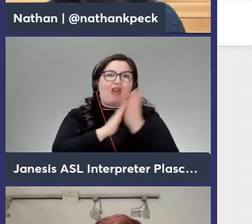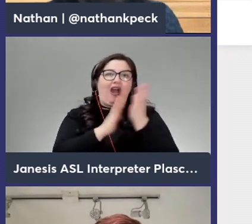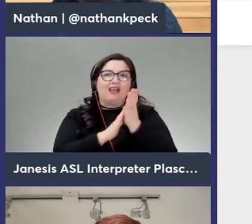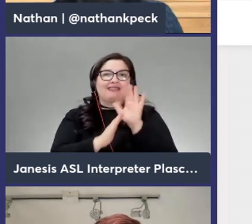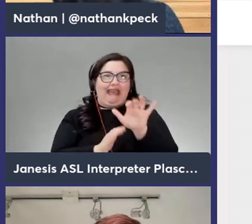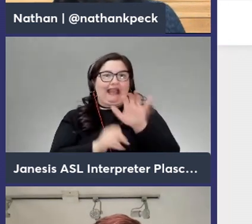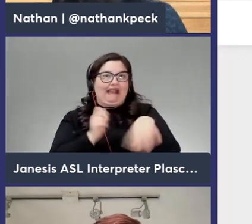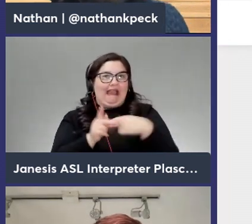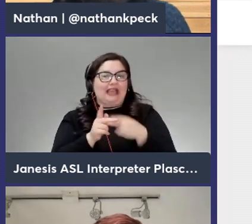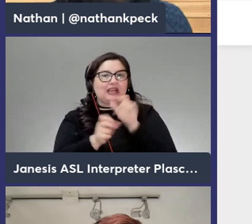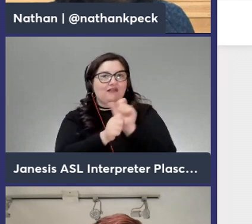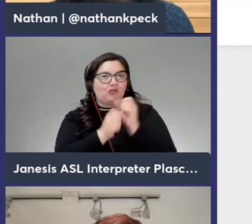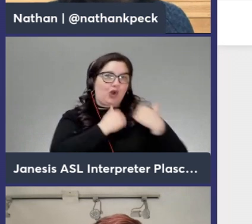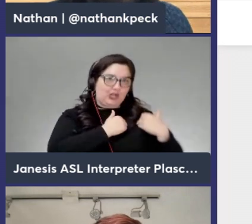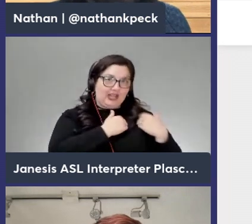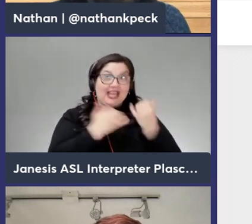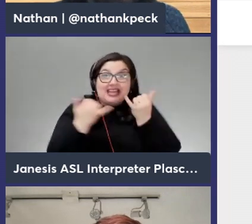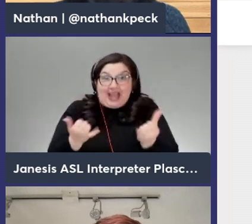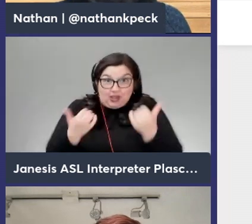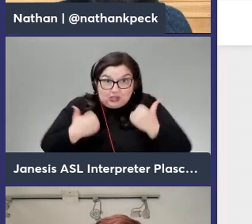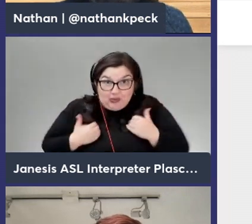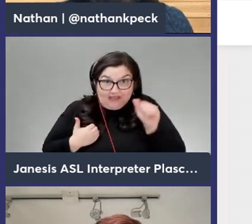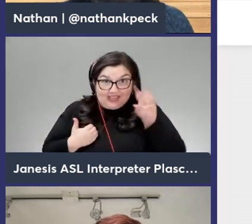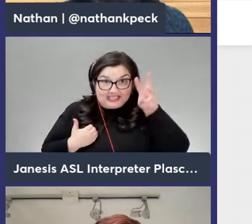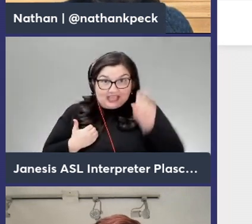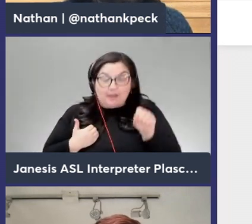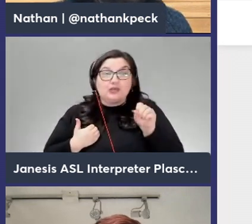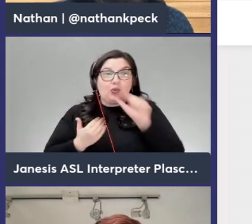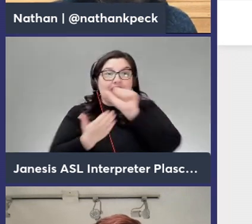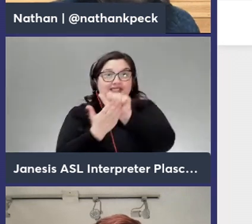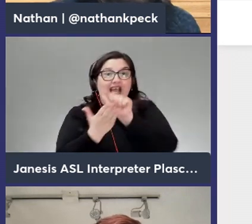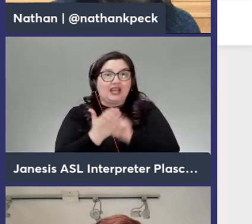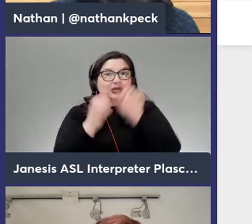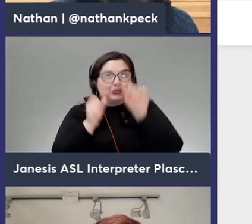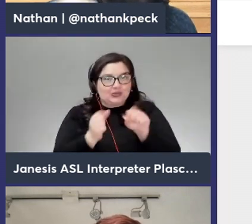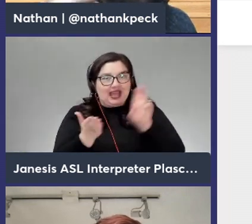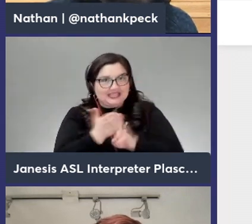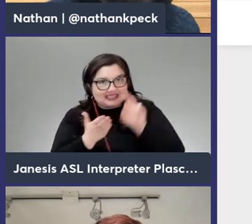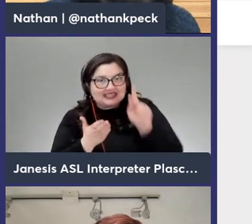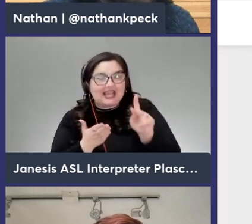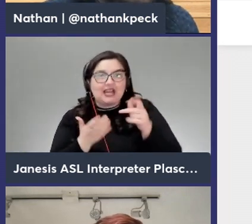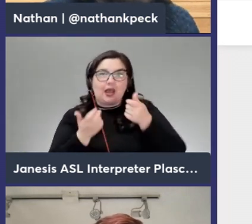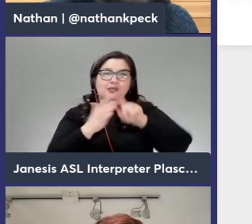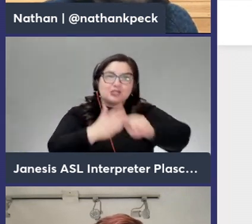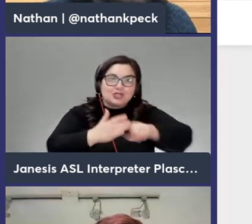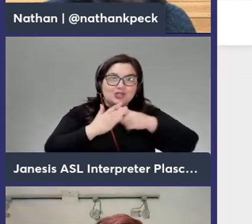But now, if you have an AWS account, you can actually sign up and start to learn from some of these materials,